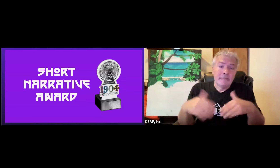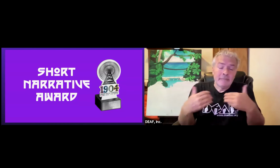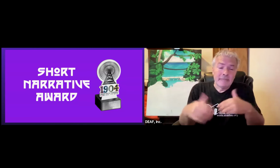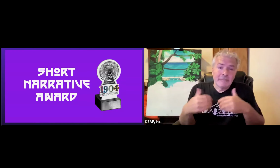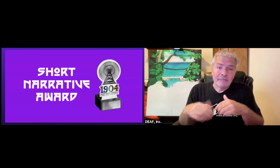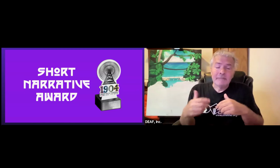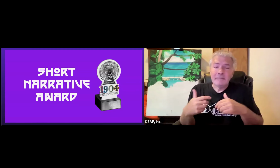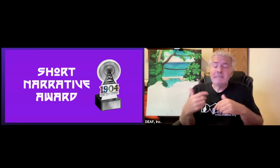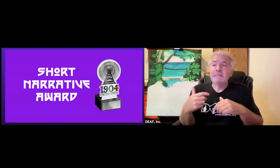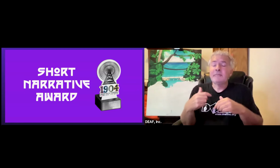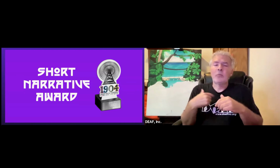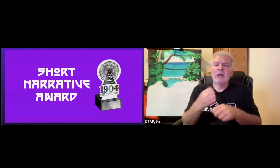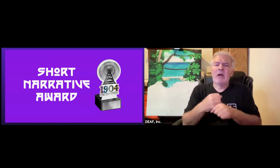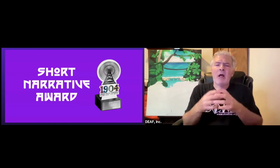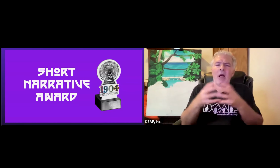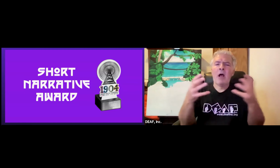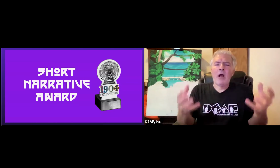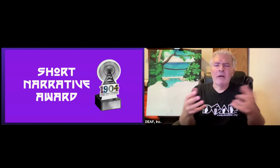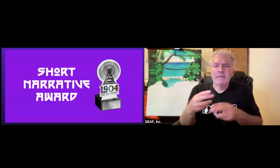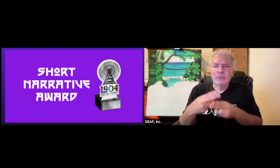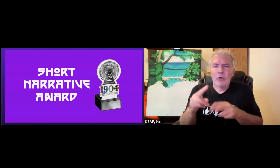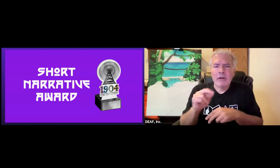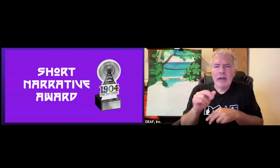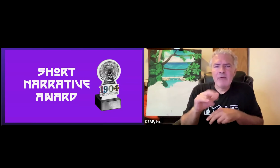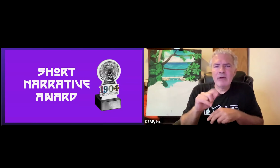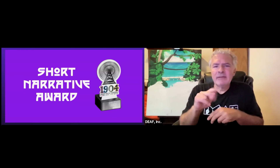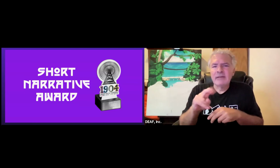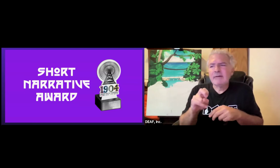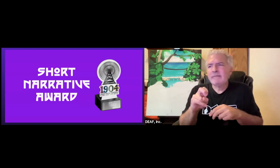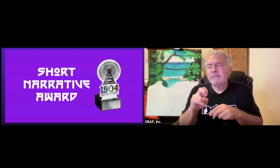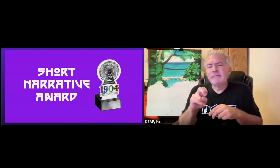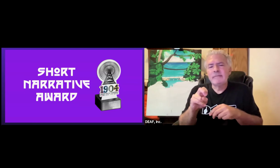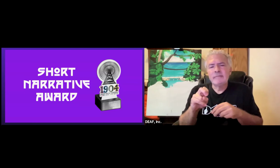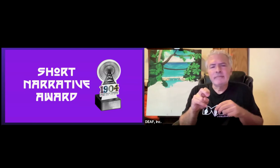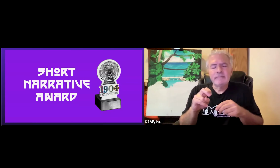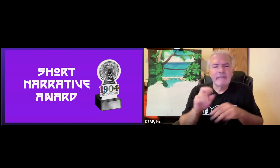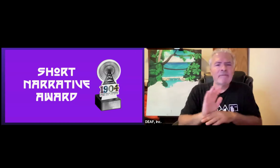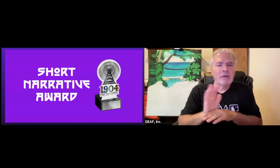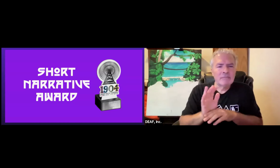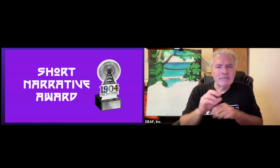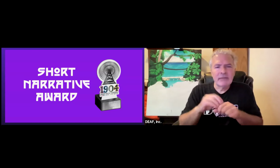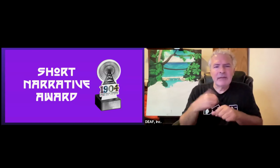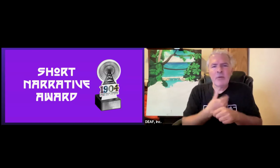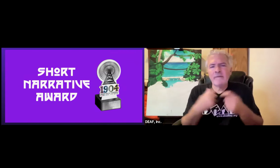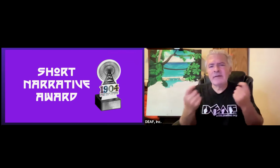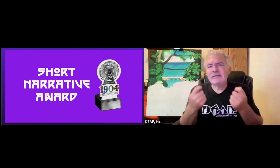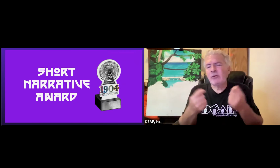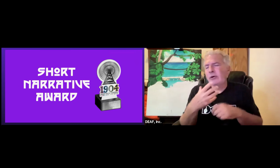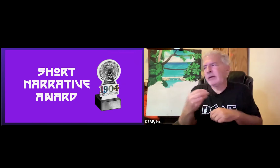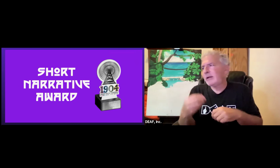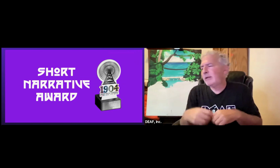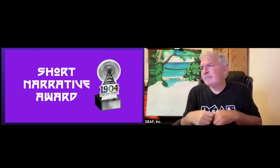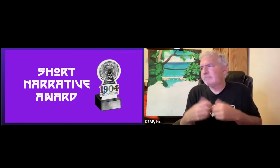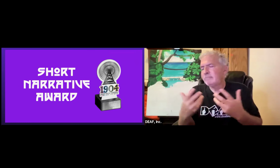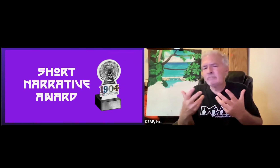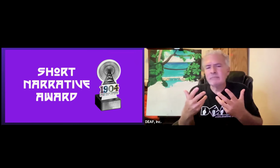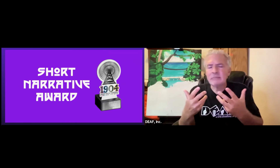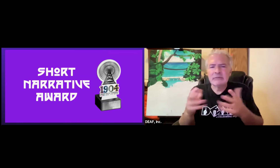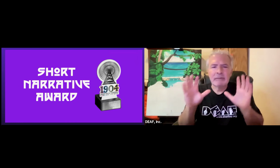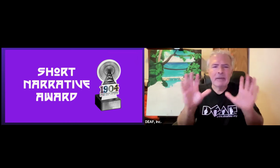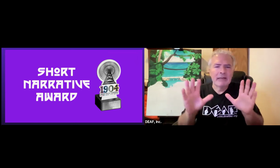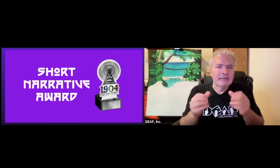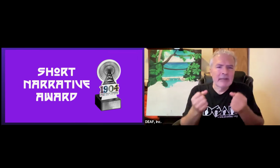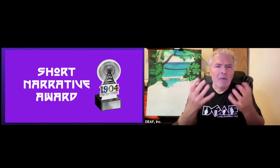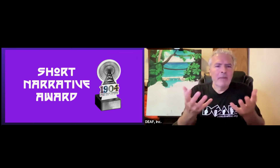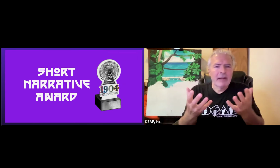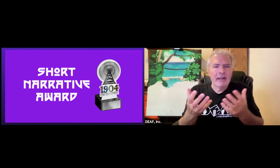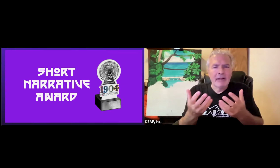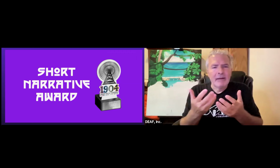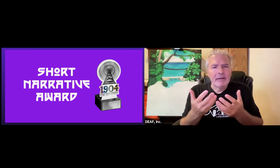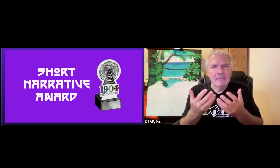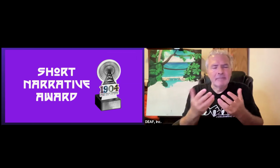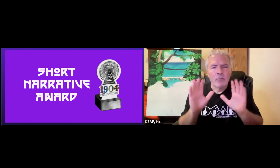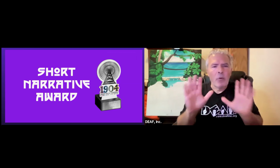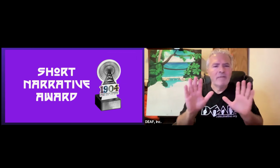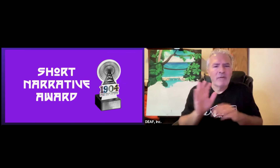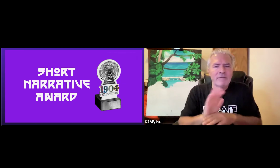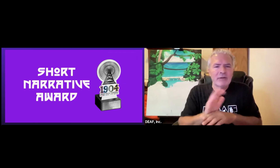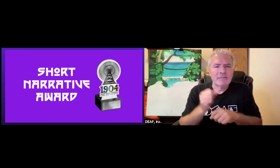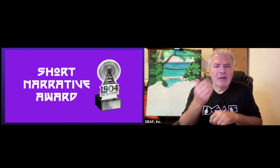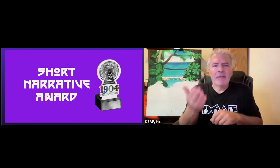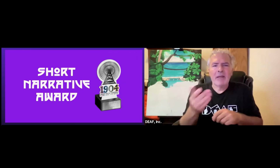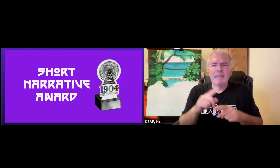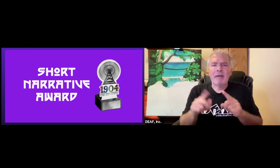And there were a lot of short narratives provided to the festival.